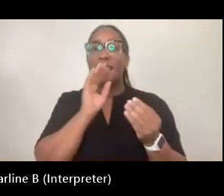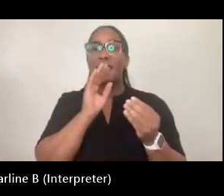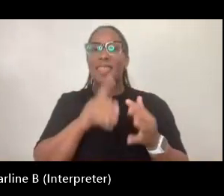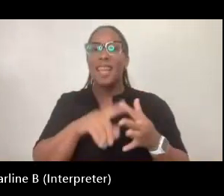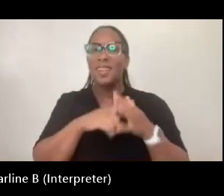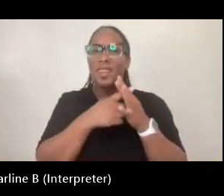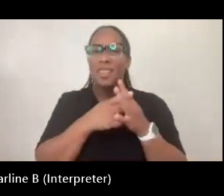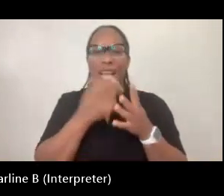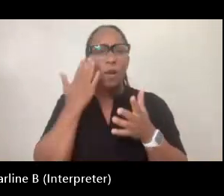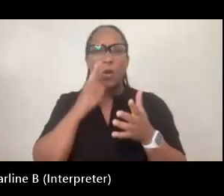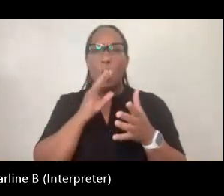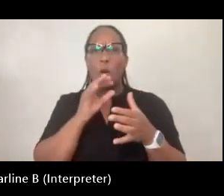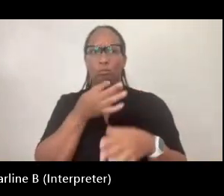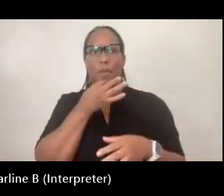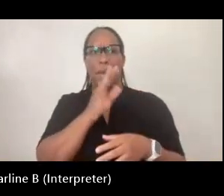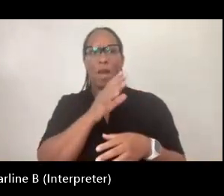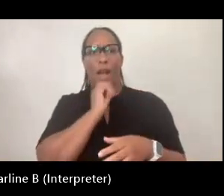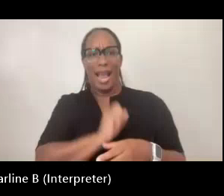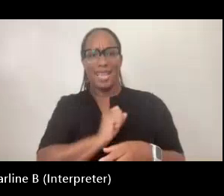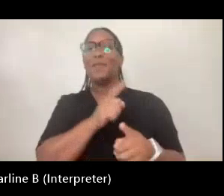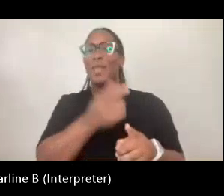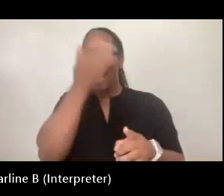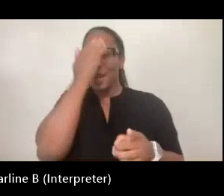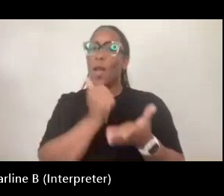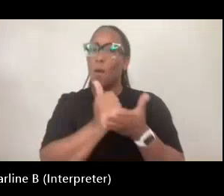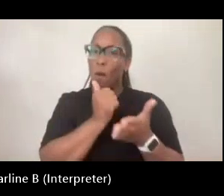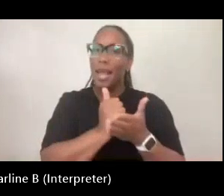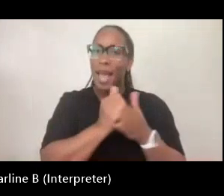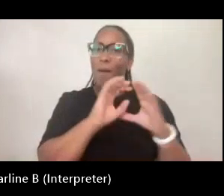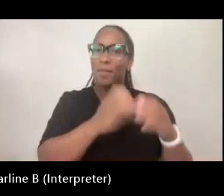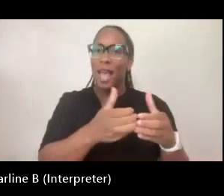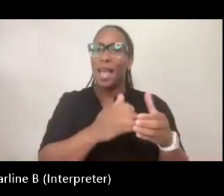they don't know about aging either, but they know they want to. They know they need to.